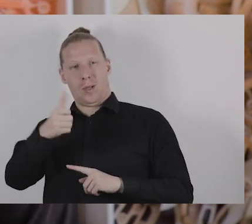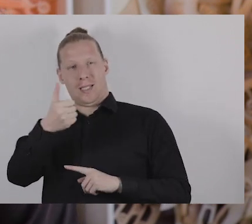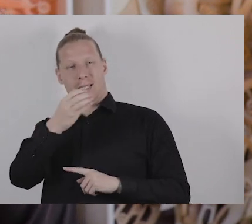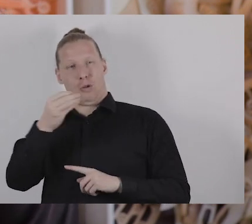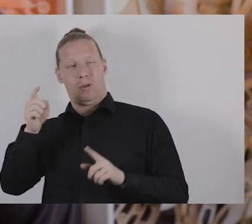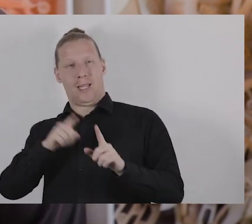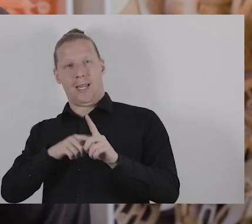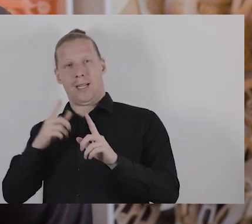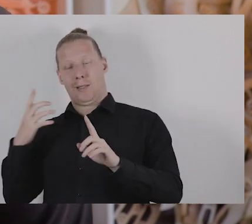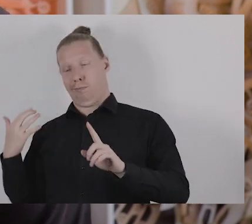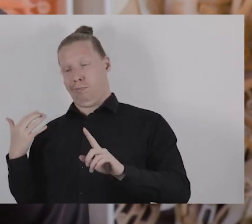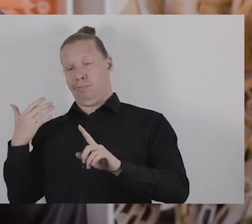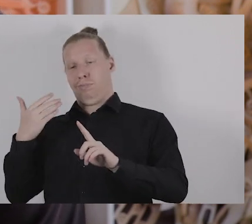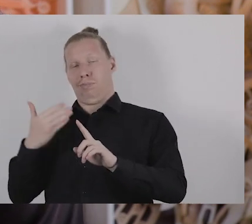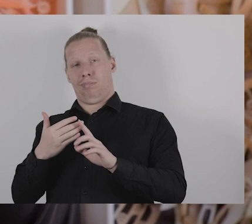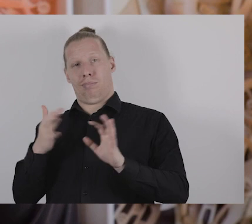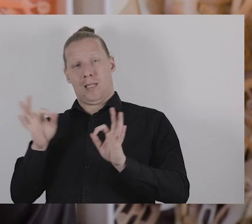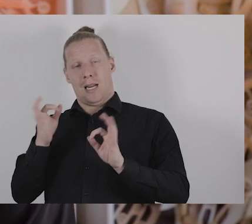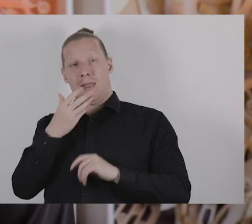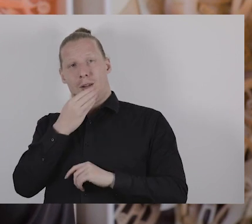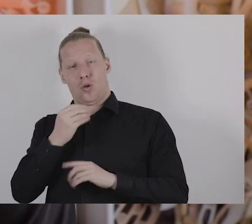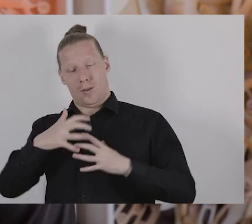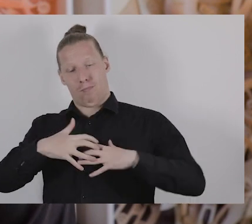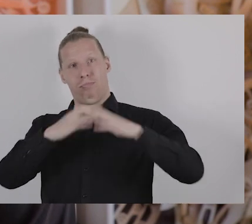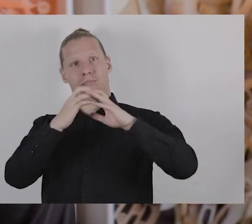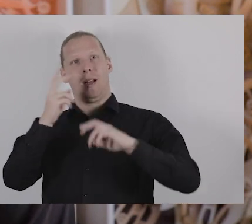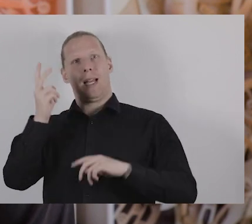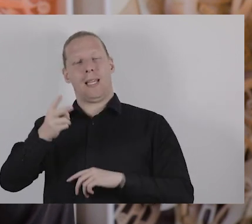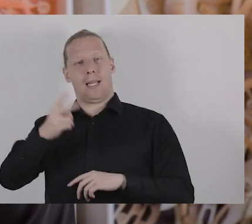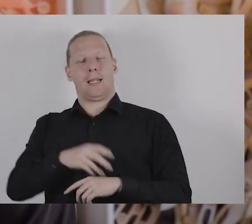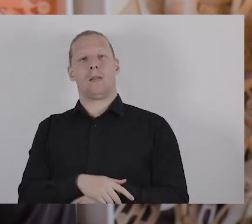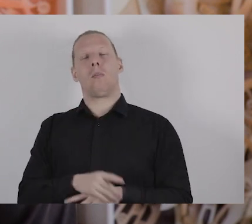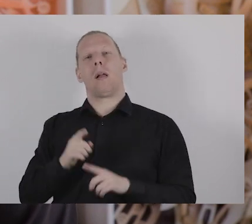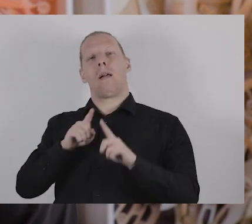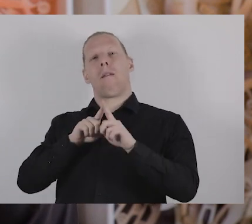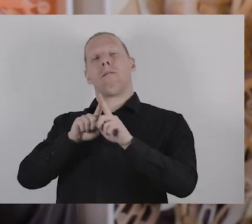At the time, Hekenukumai laid the challenge as with Tā Himi Henare's sentiments —